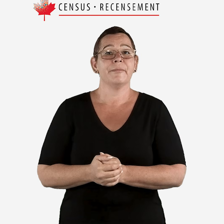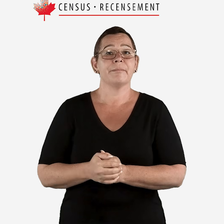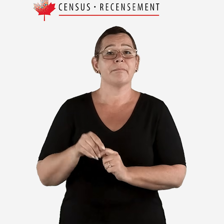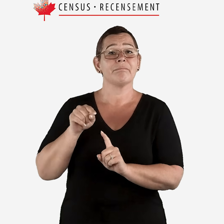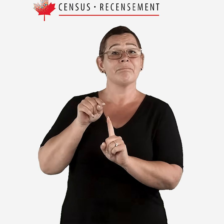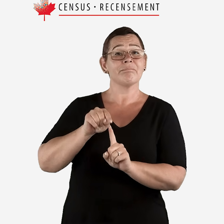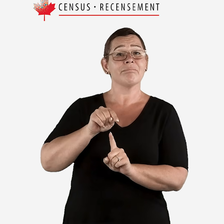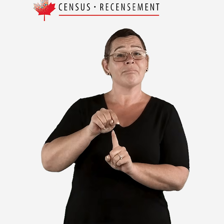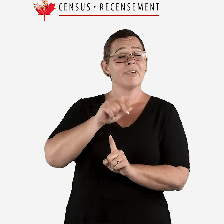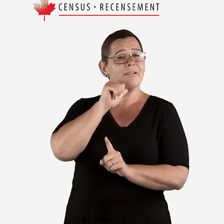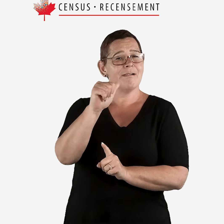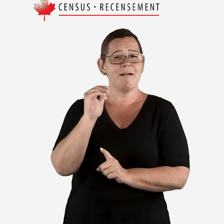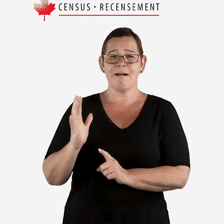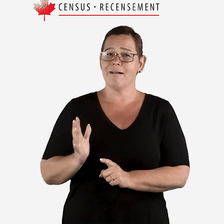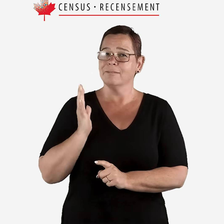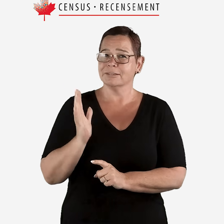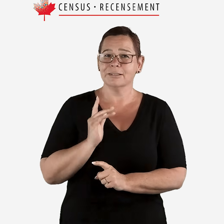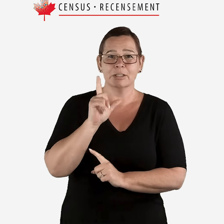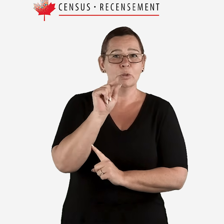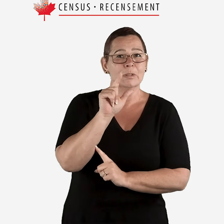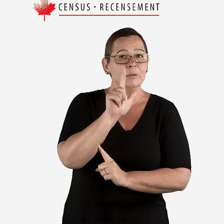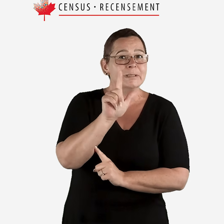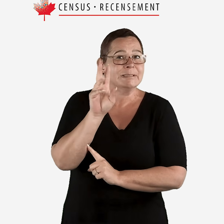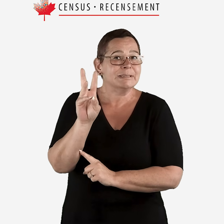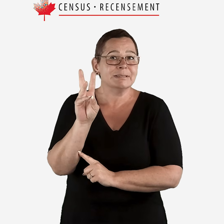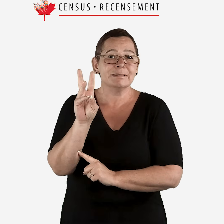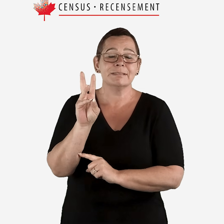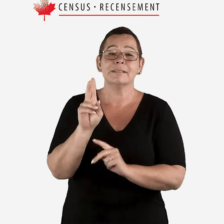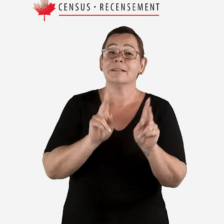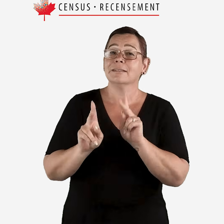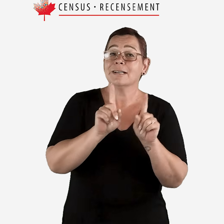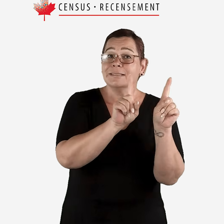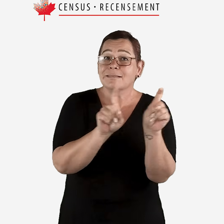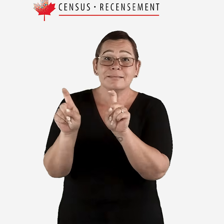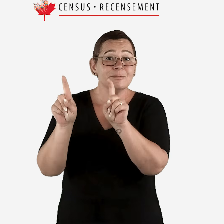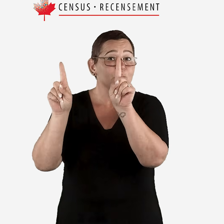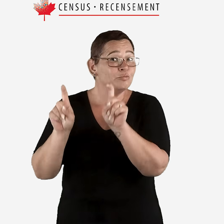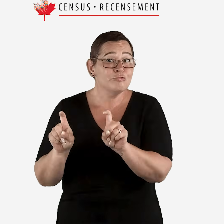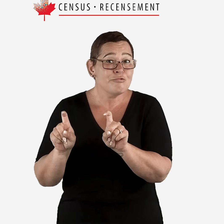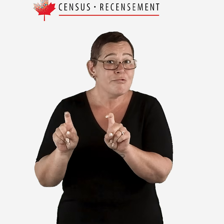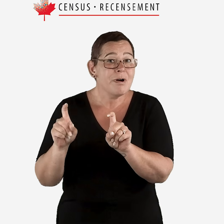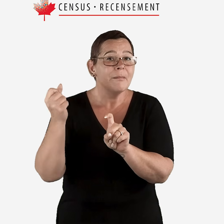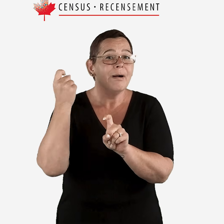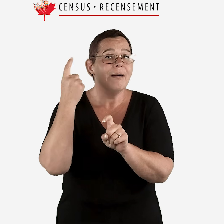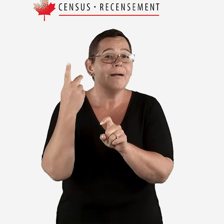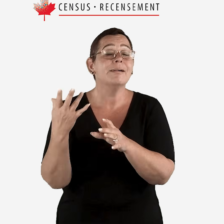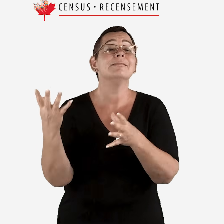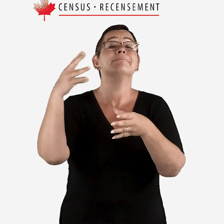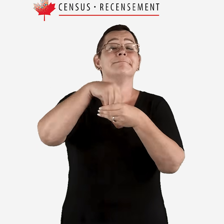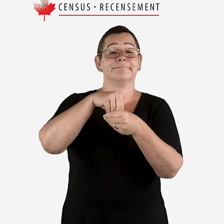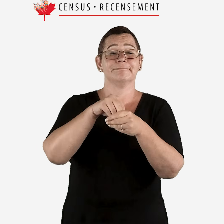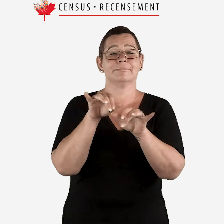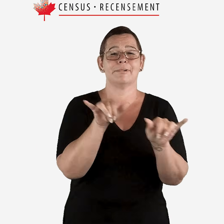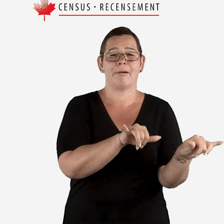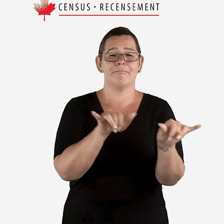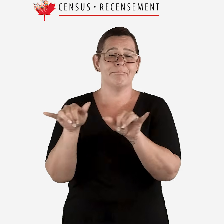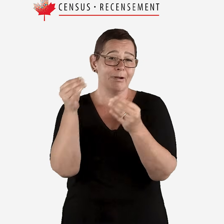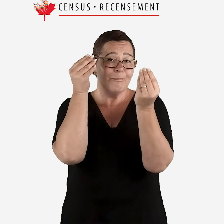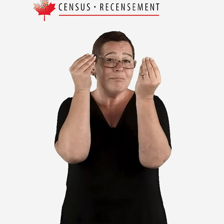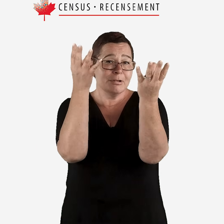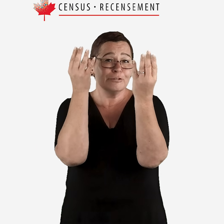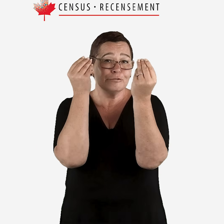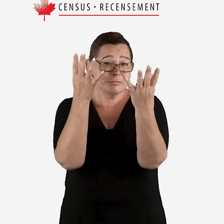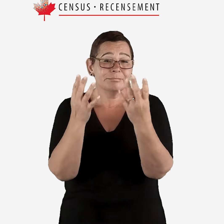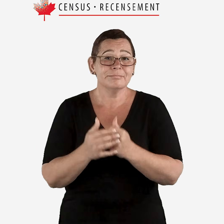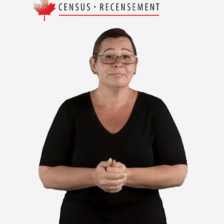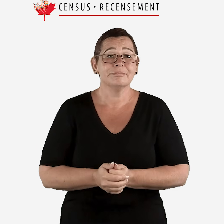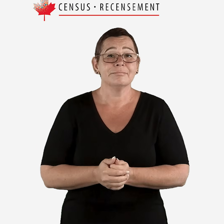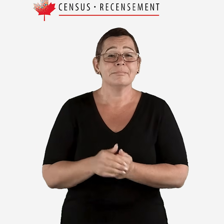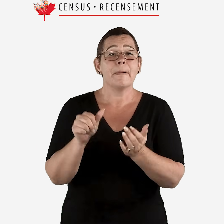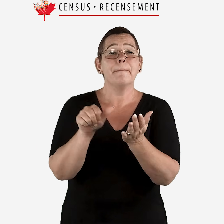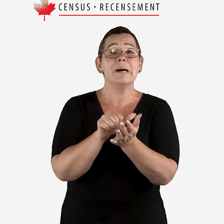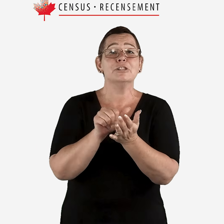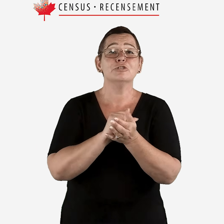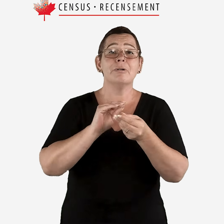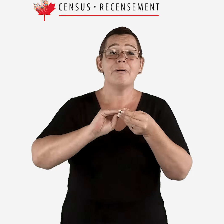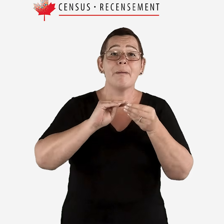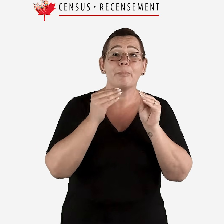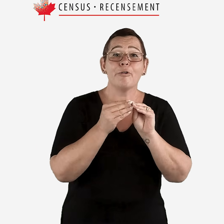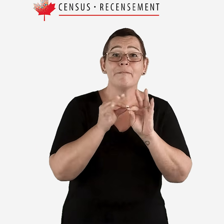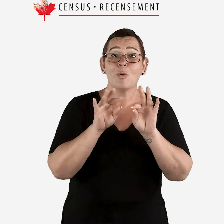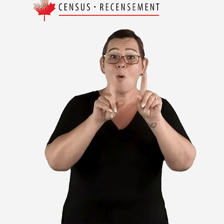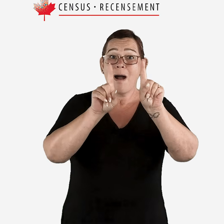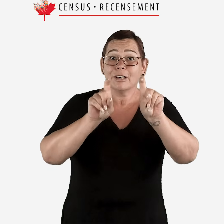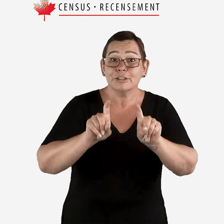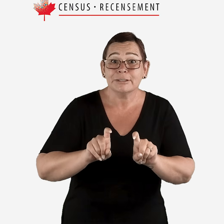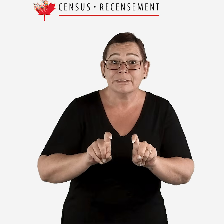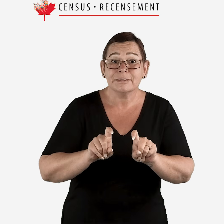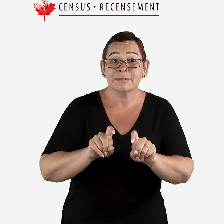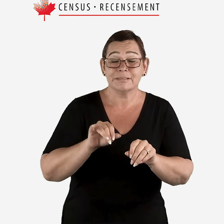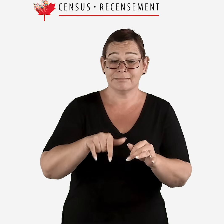This is not an official 2026 Census questionnaire, but it contains the same content. Page numbers of the questions found in